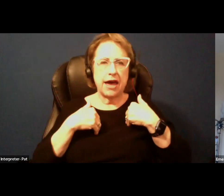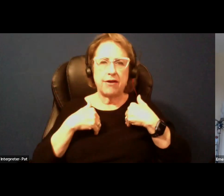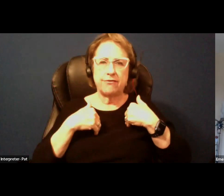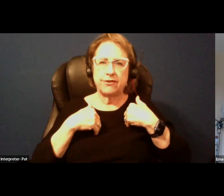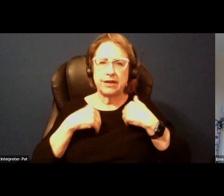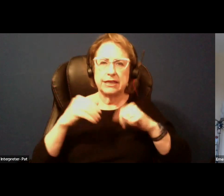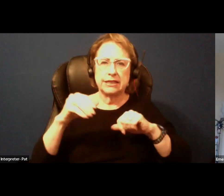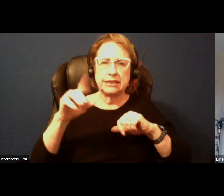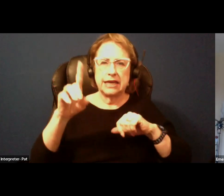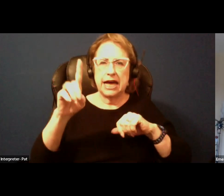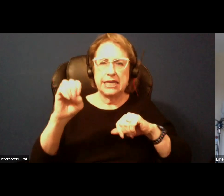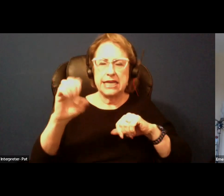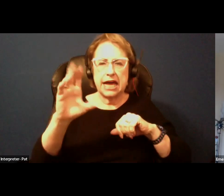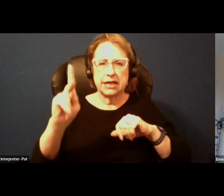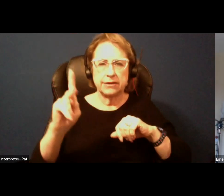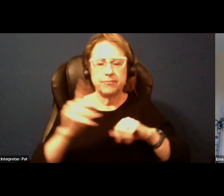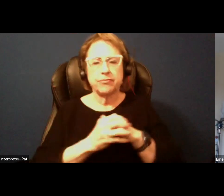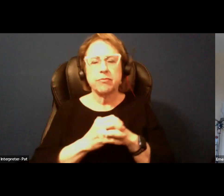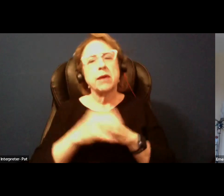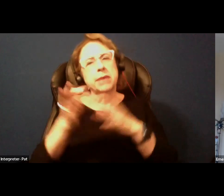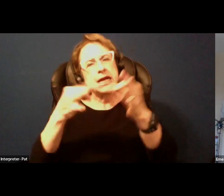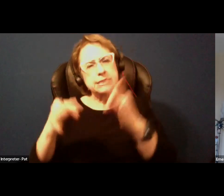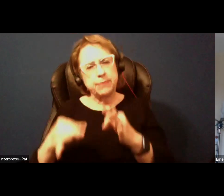I'll start with saying a little bit about our organization on the communication workers.